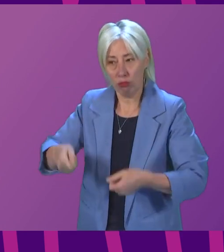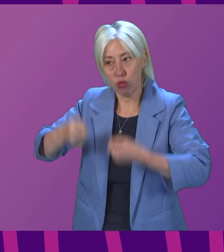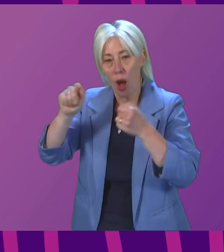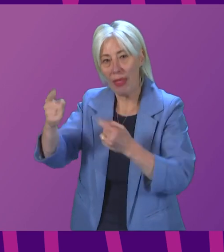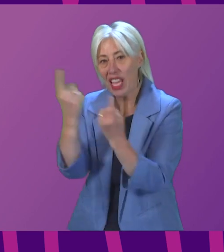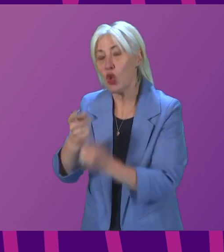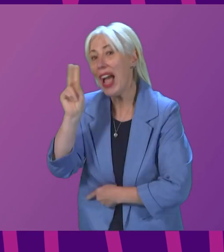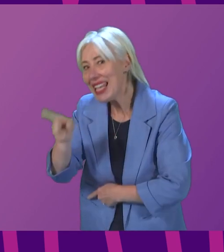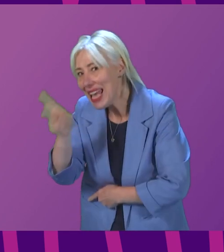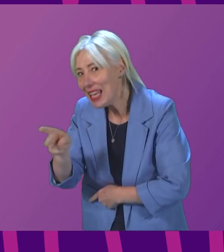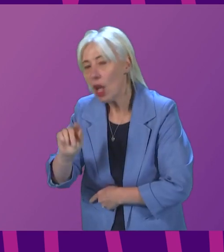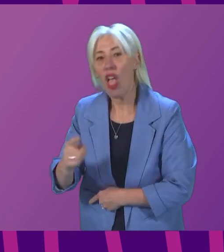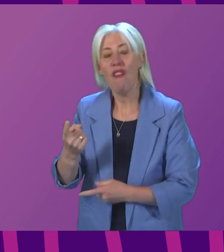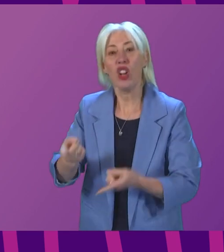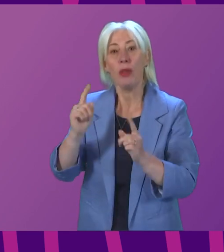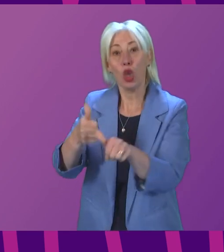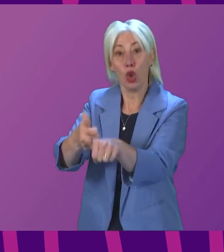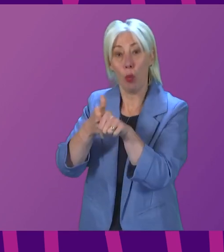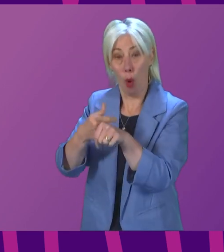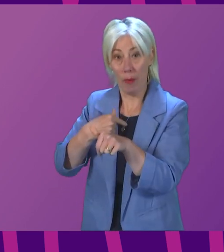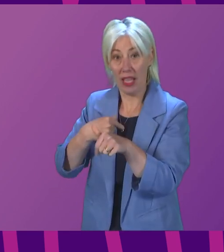Will the First Minister support my calls for the United Kingdom Government to consider